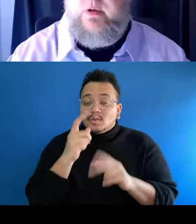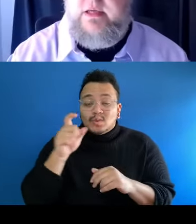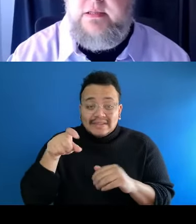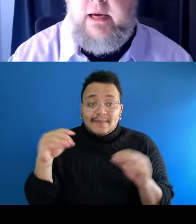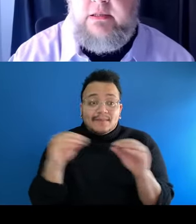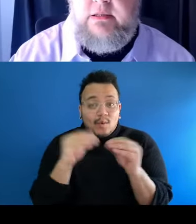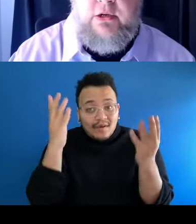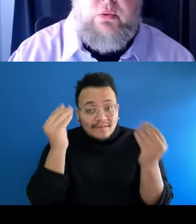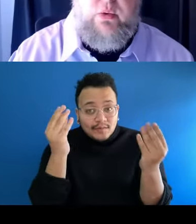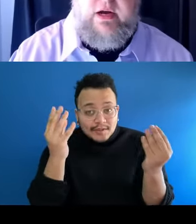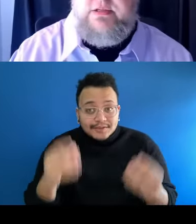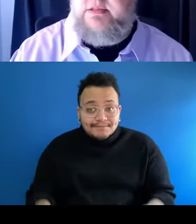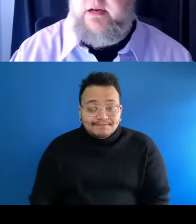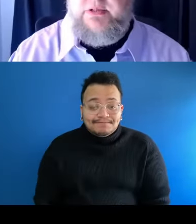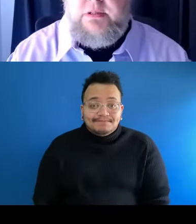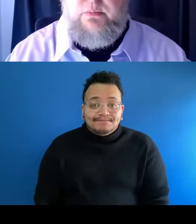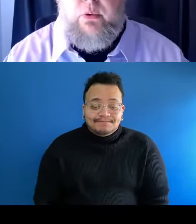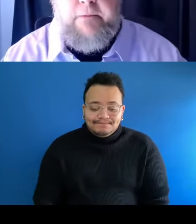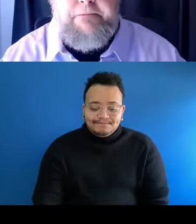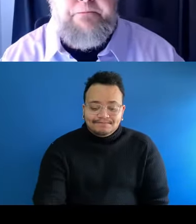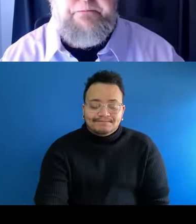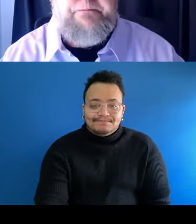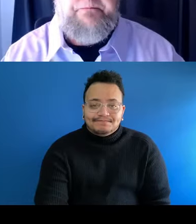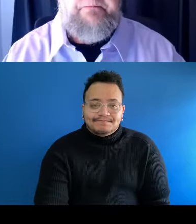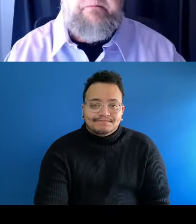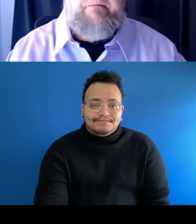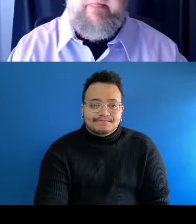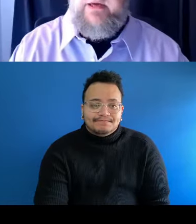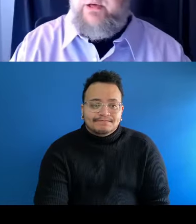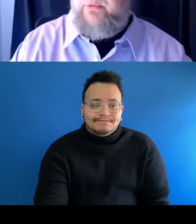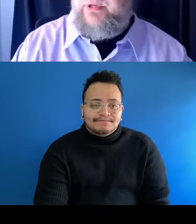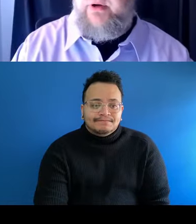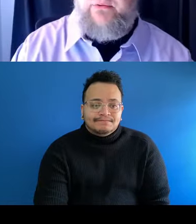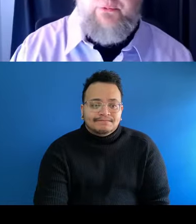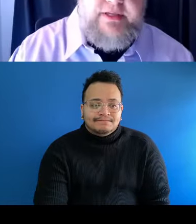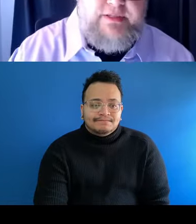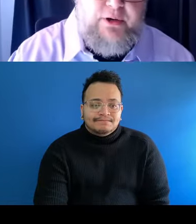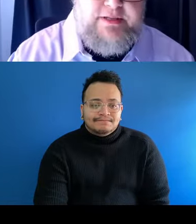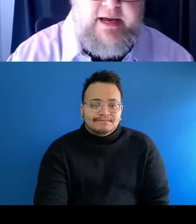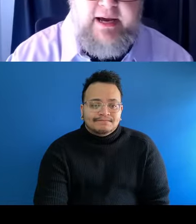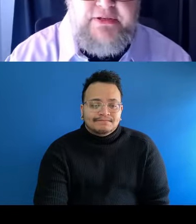in ways that we aren't set up to support. We do have a really small staff,